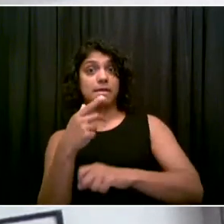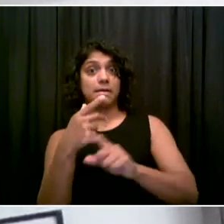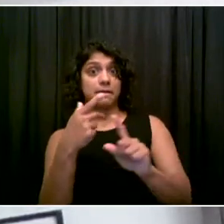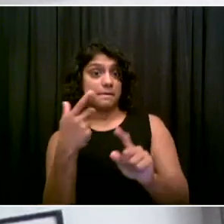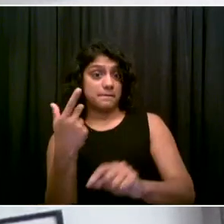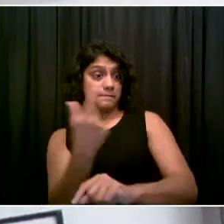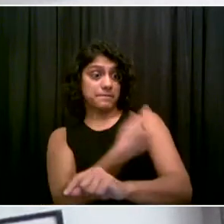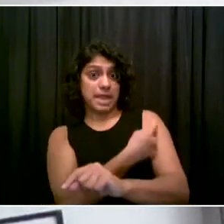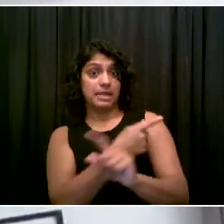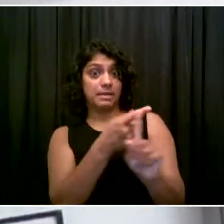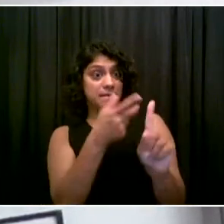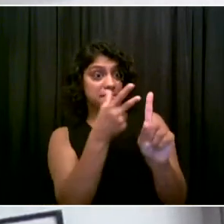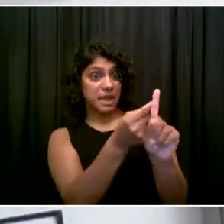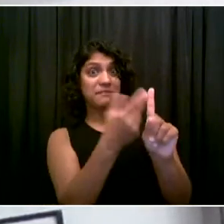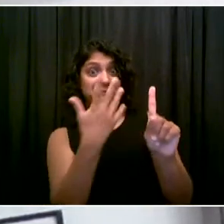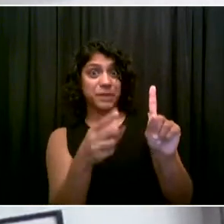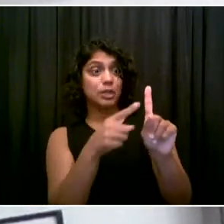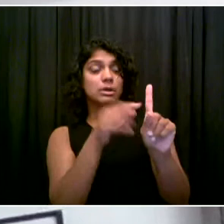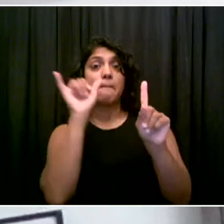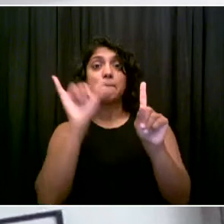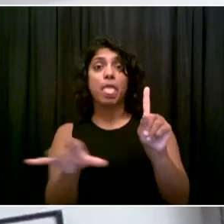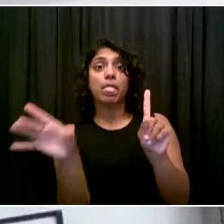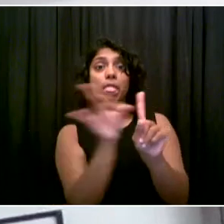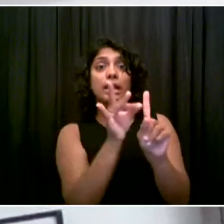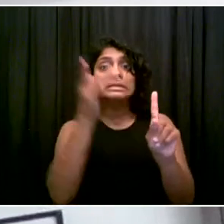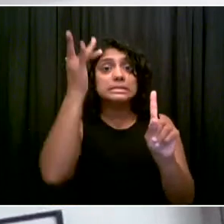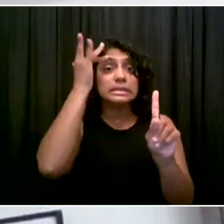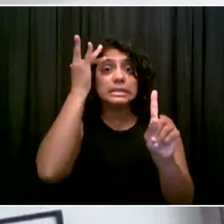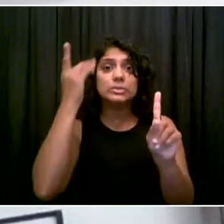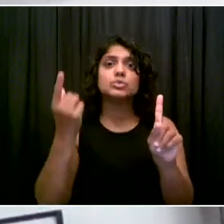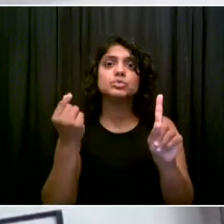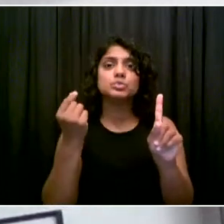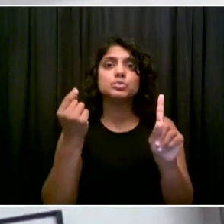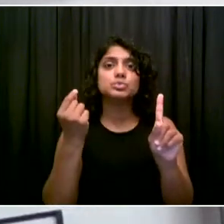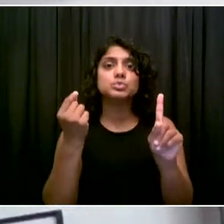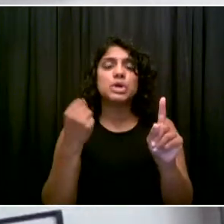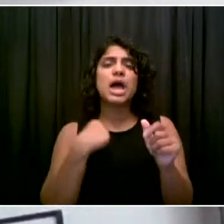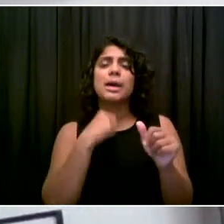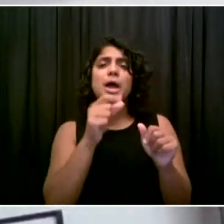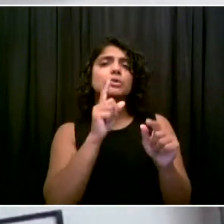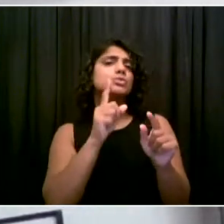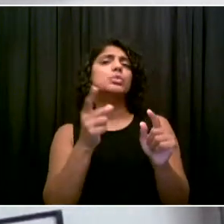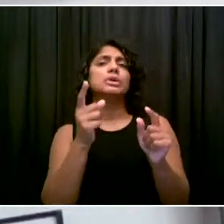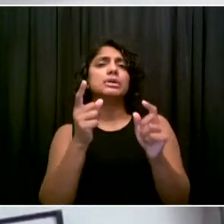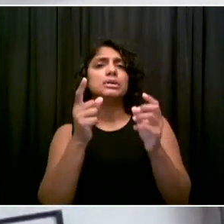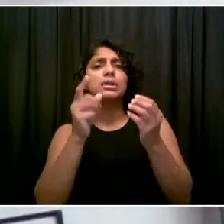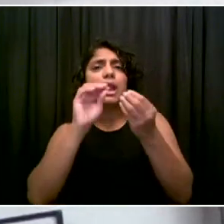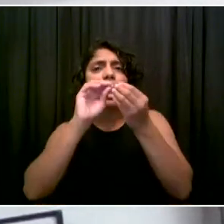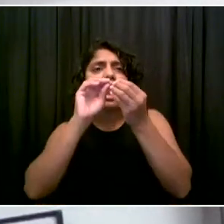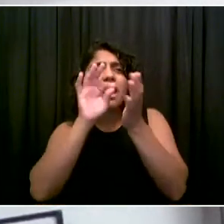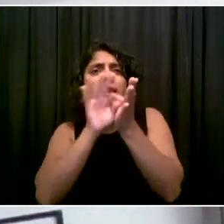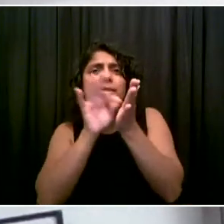POSITIVE FOR THE VIRUS, THEY DON'T T GE SERIOUSLY ILL. AND THAT'S WHAT WE CARE ABOUT, KEEPING PEOPLE